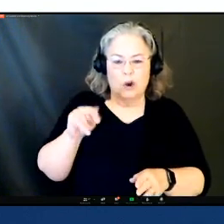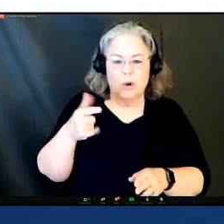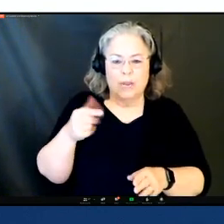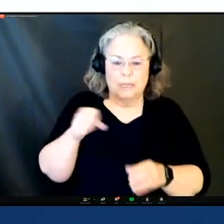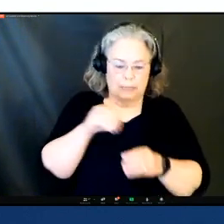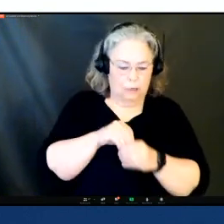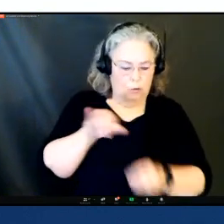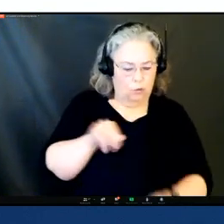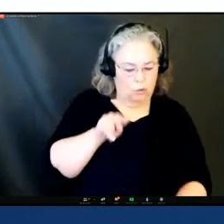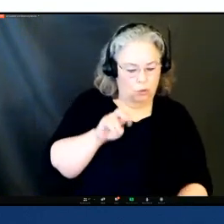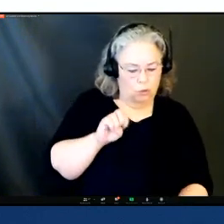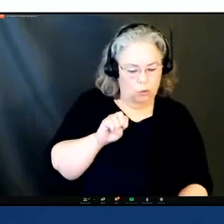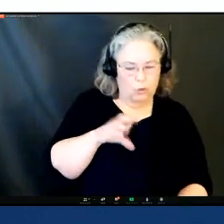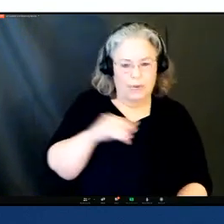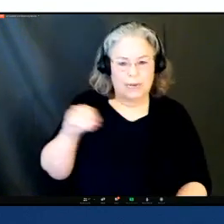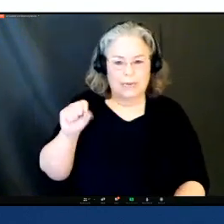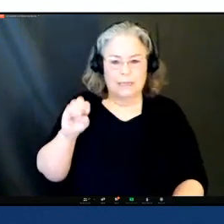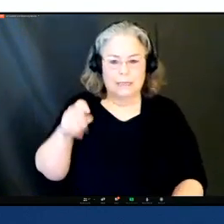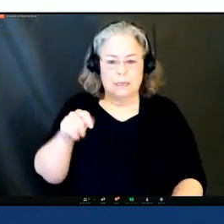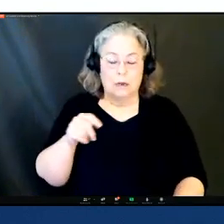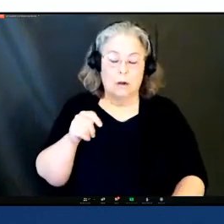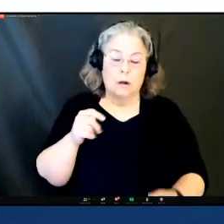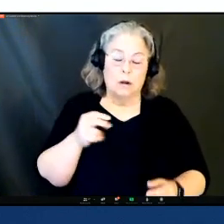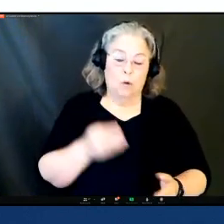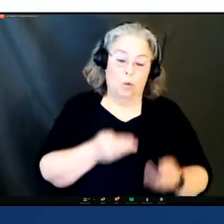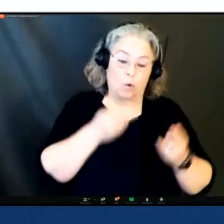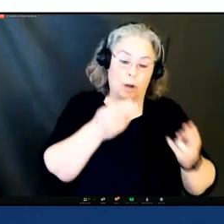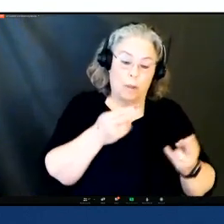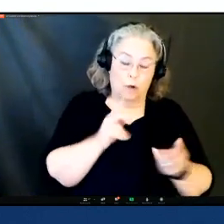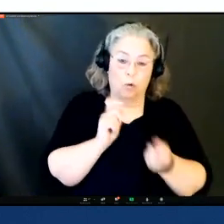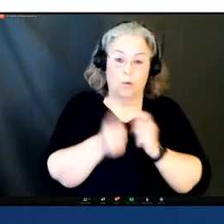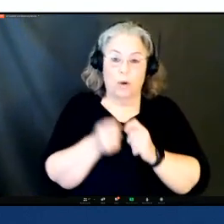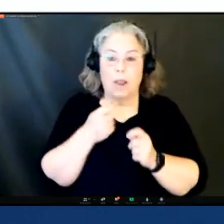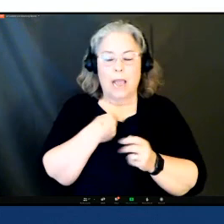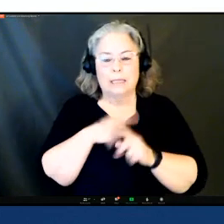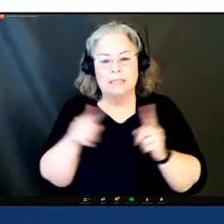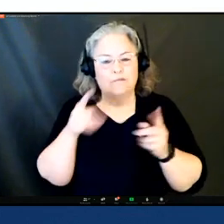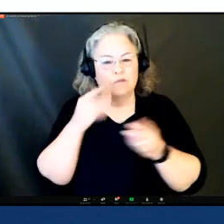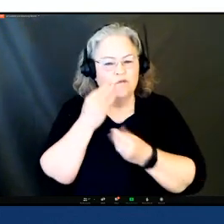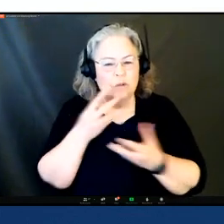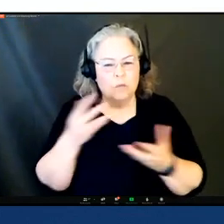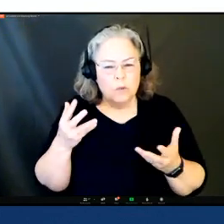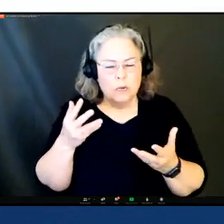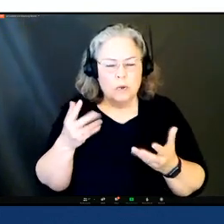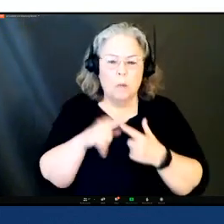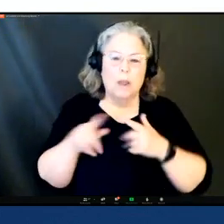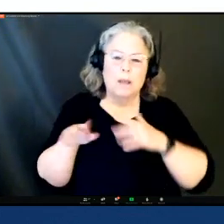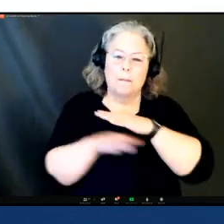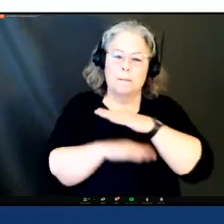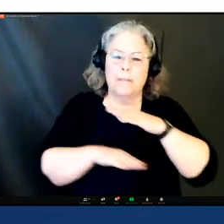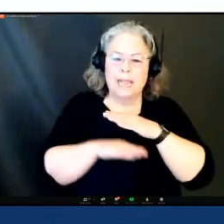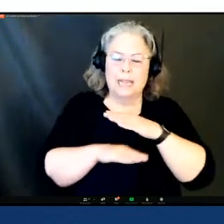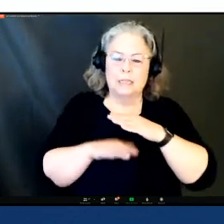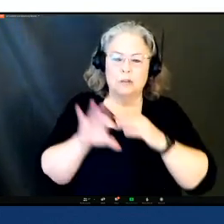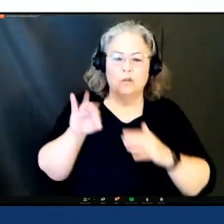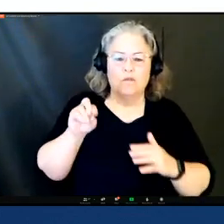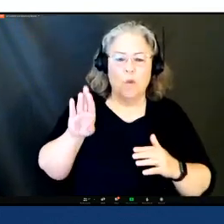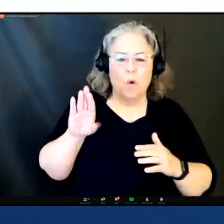The recommended and revised recommended budget documents include different information, but a basic format is similar because the recommended